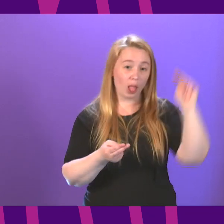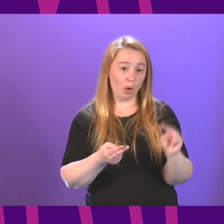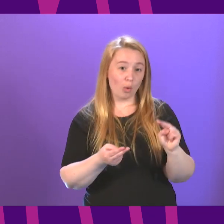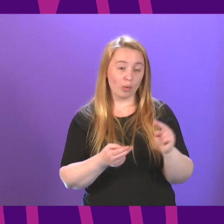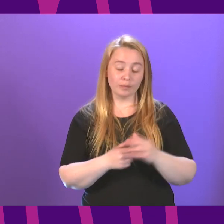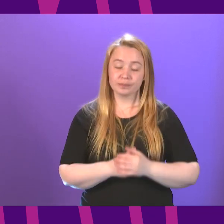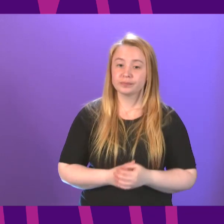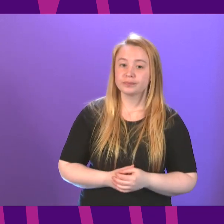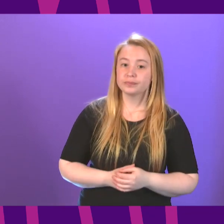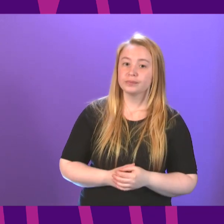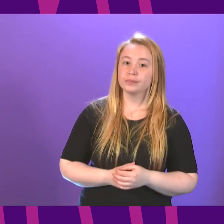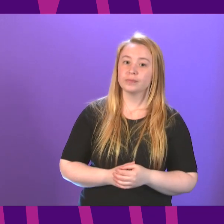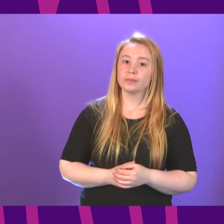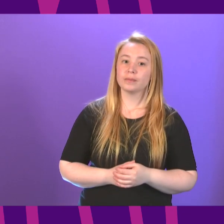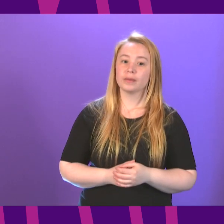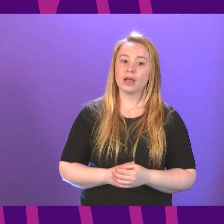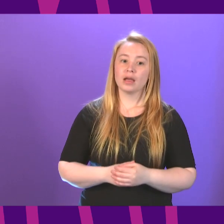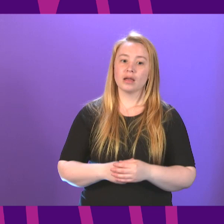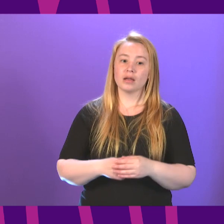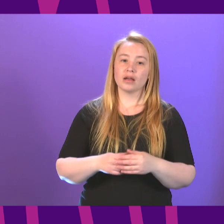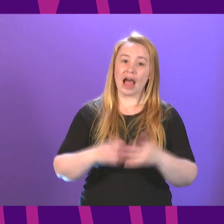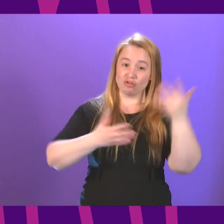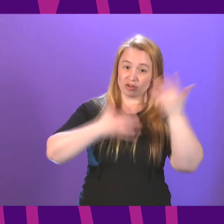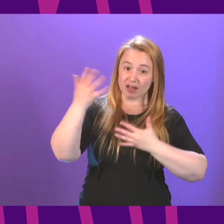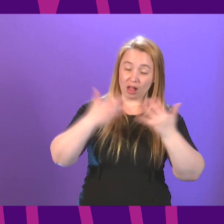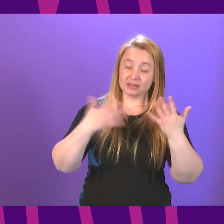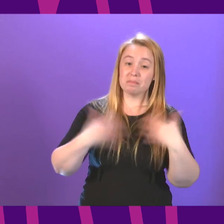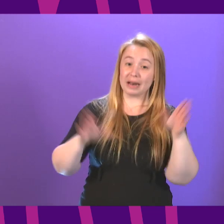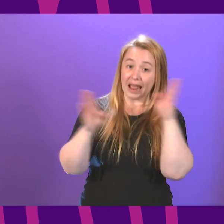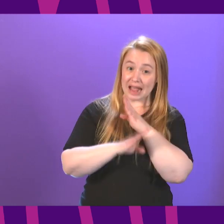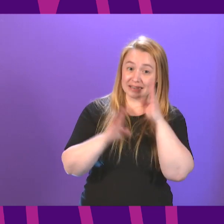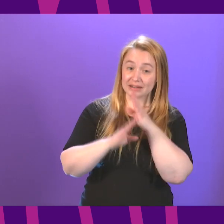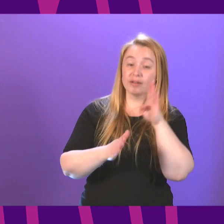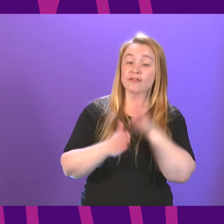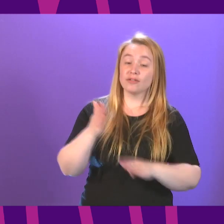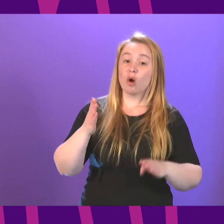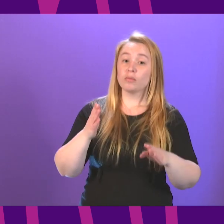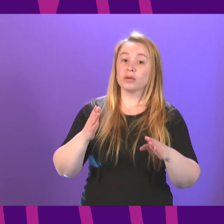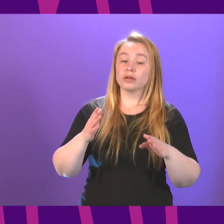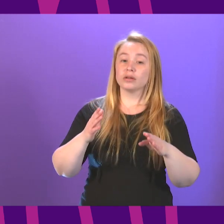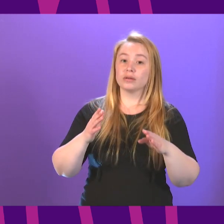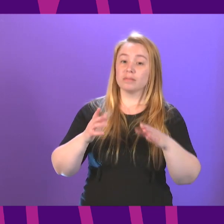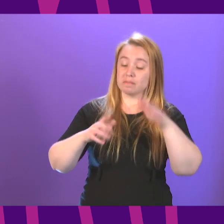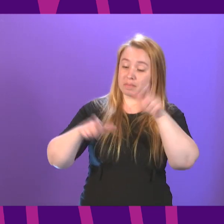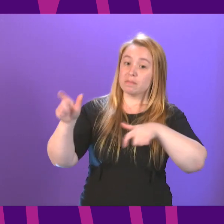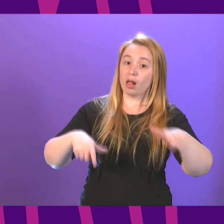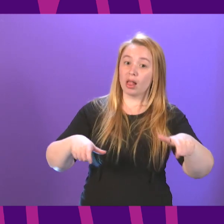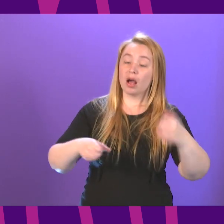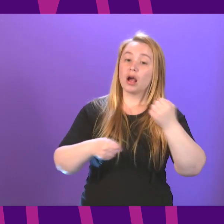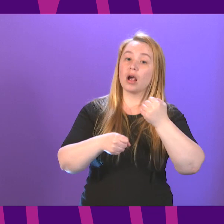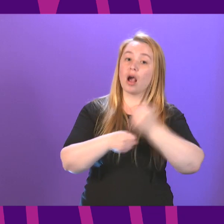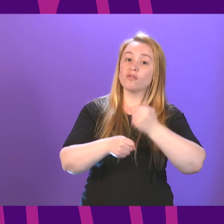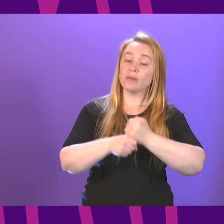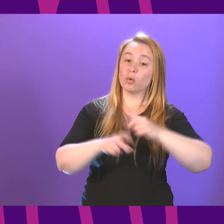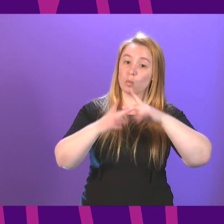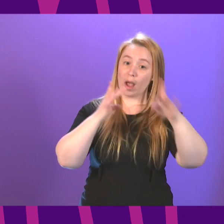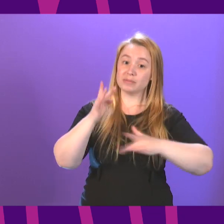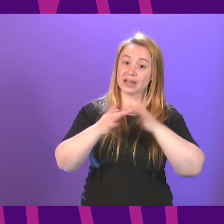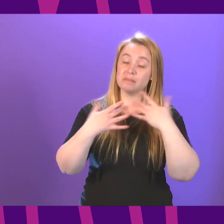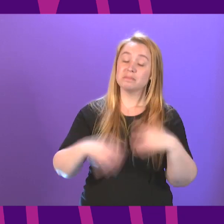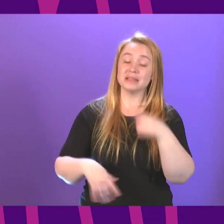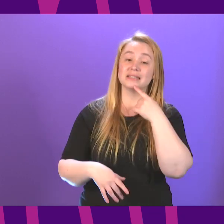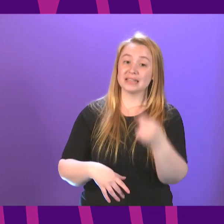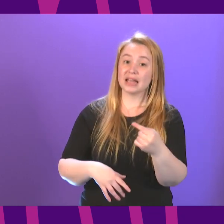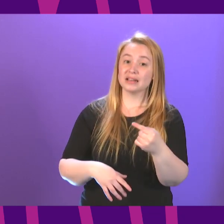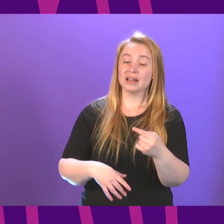voters on purpose; and even the Government’s website admits that performance is worsening.